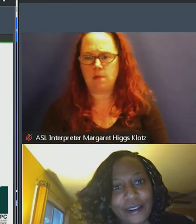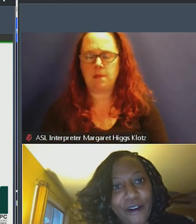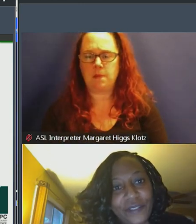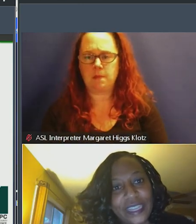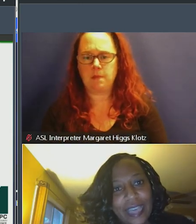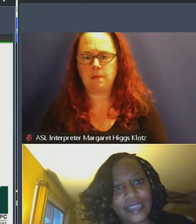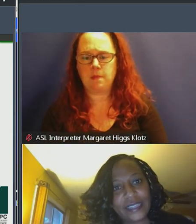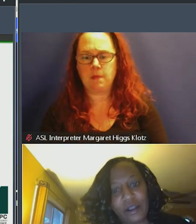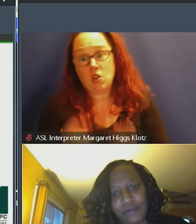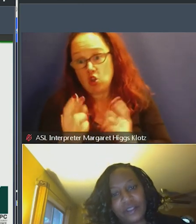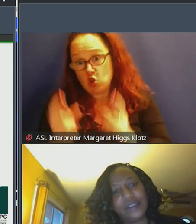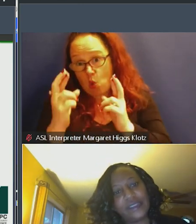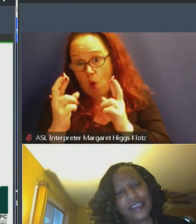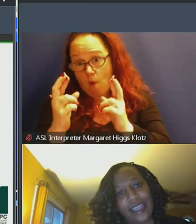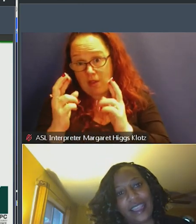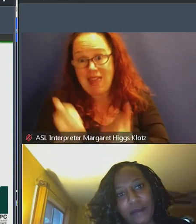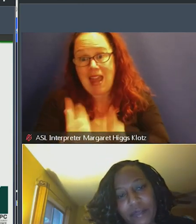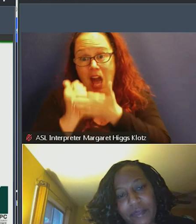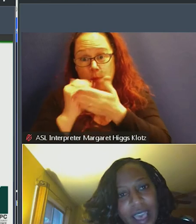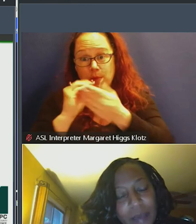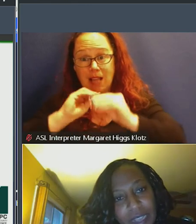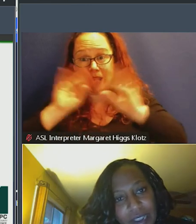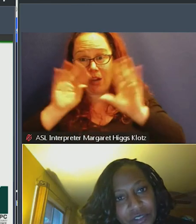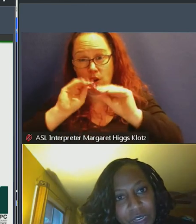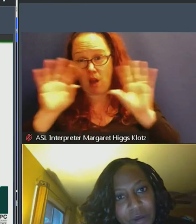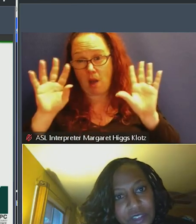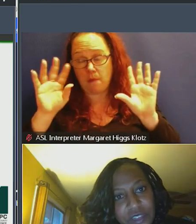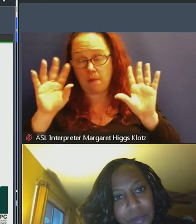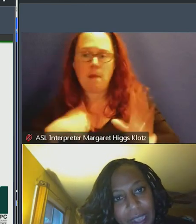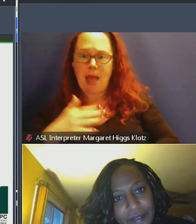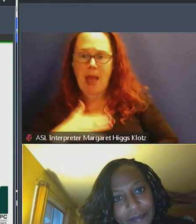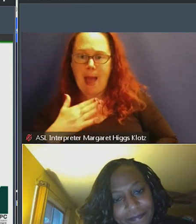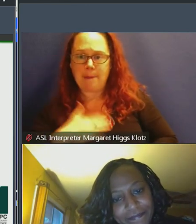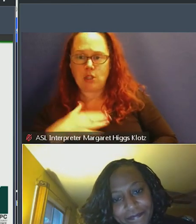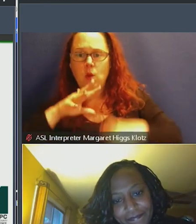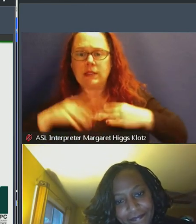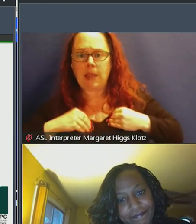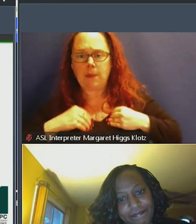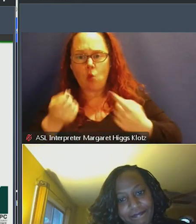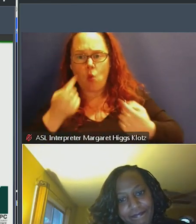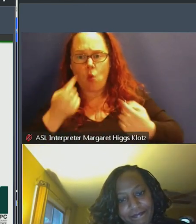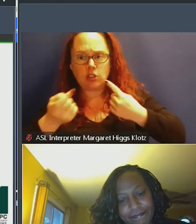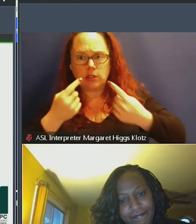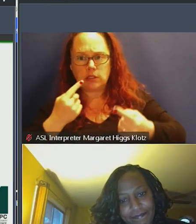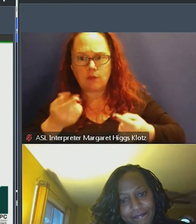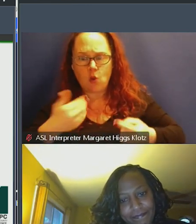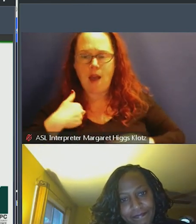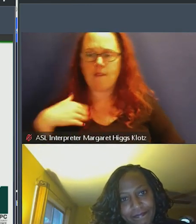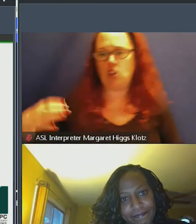So hopefully that is helpful. And I'm happy to answer any questions you might have. Okay. I am.